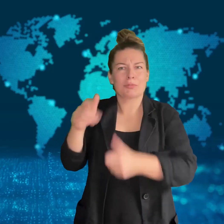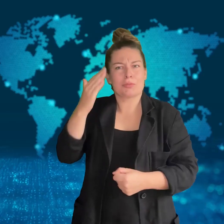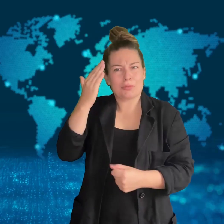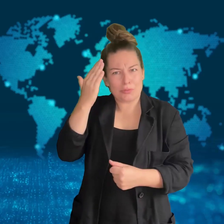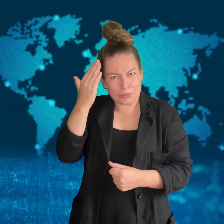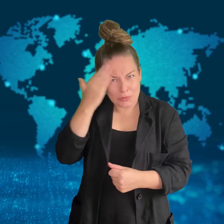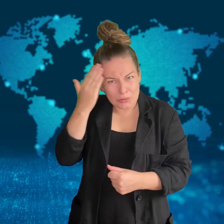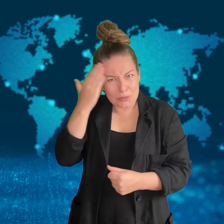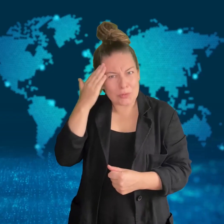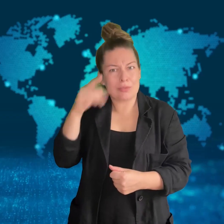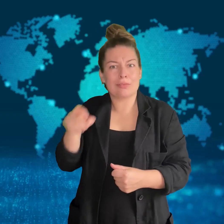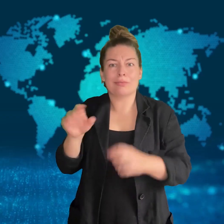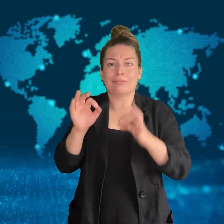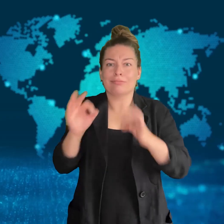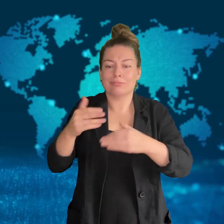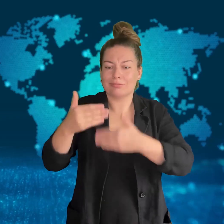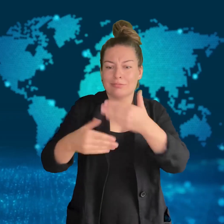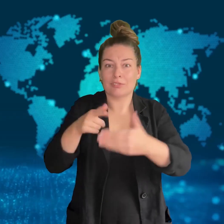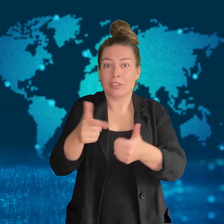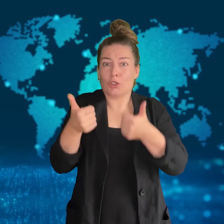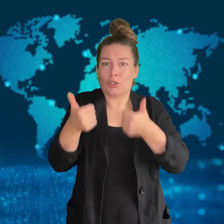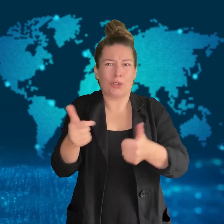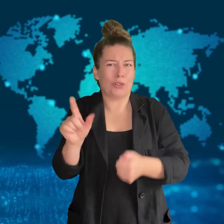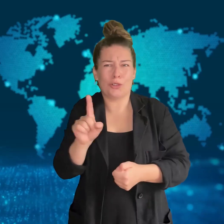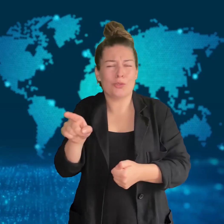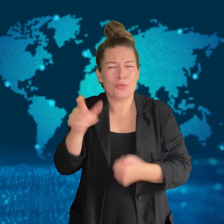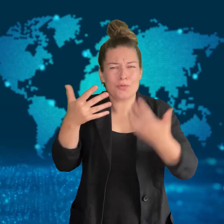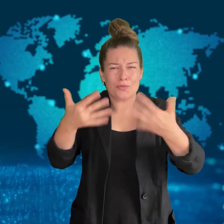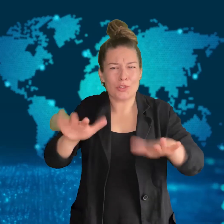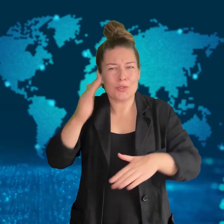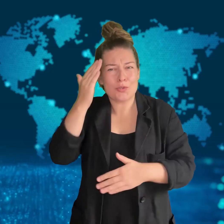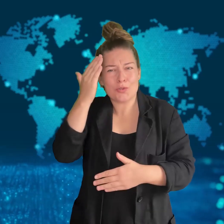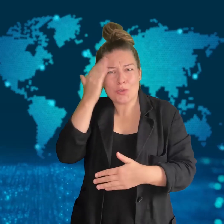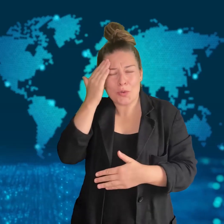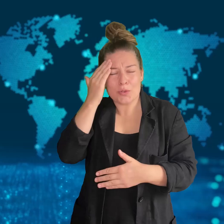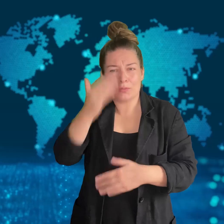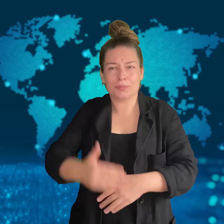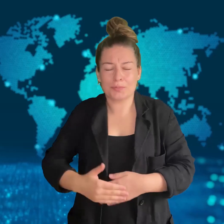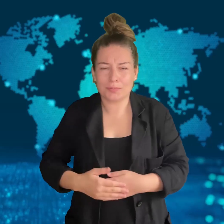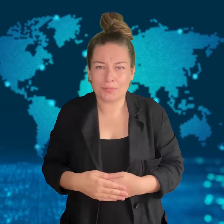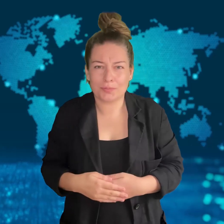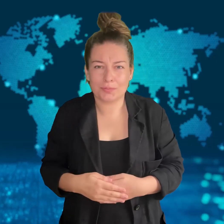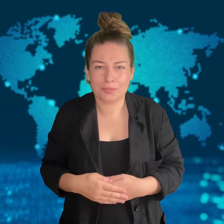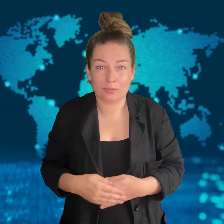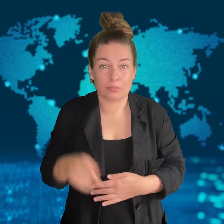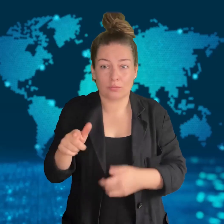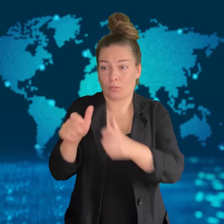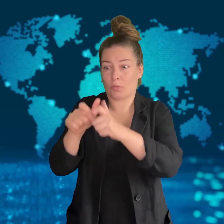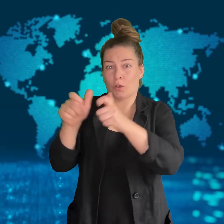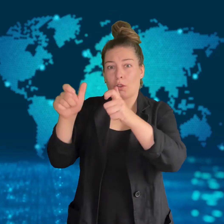ExxonMobil has released a statement disputing the claim,